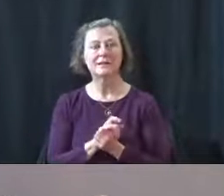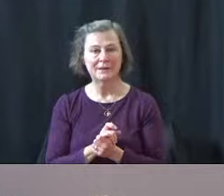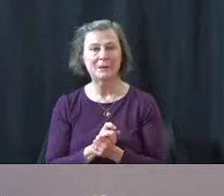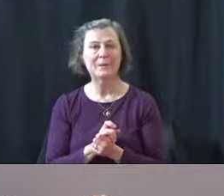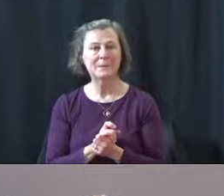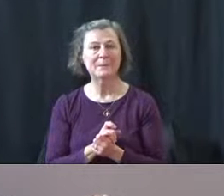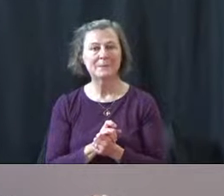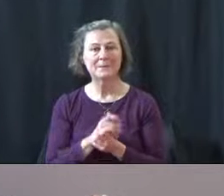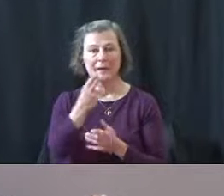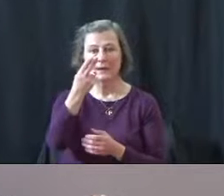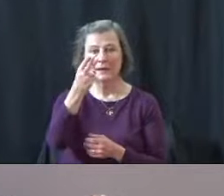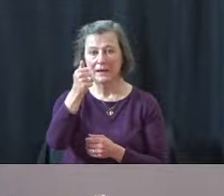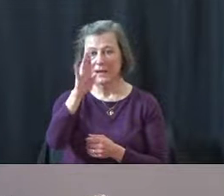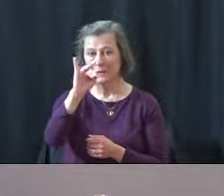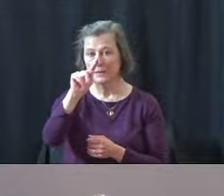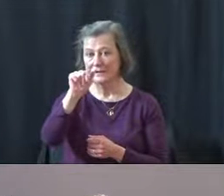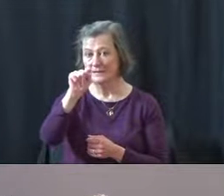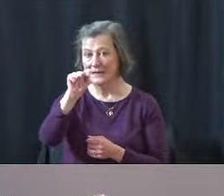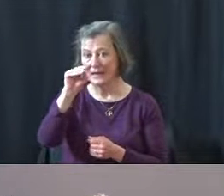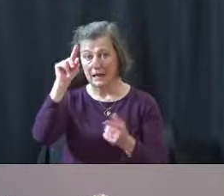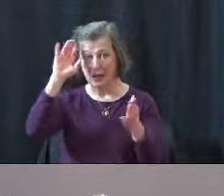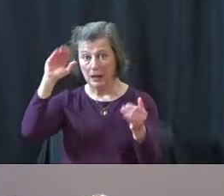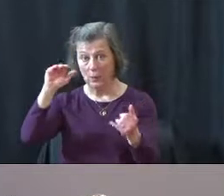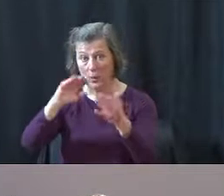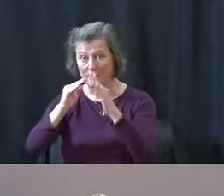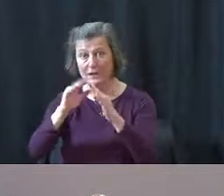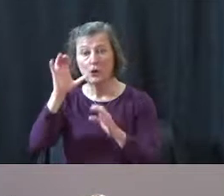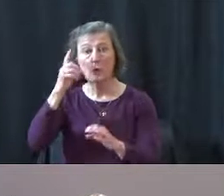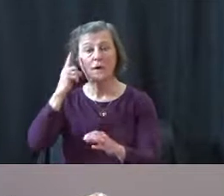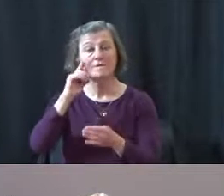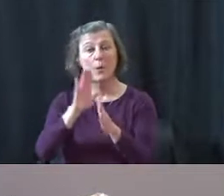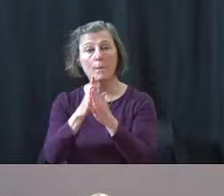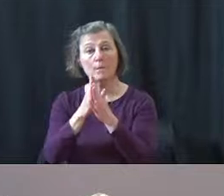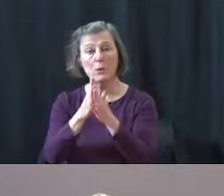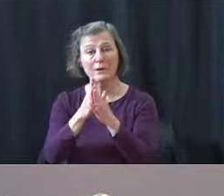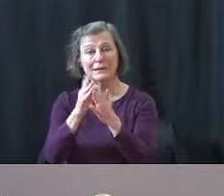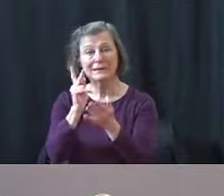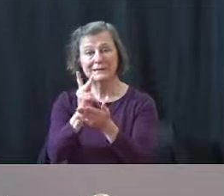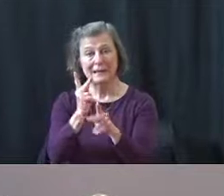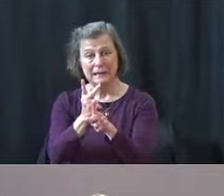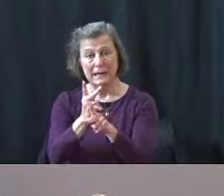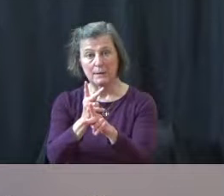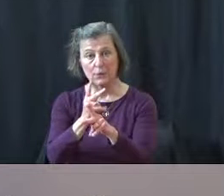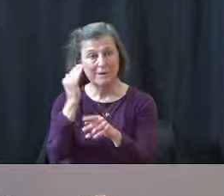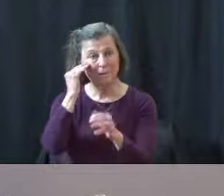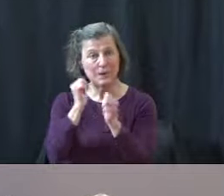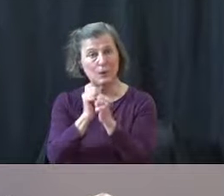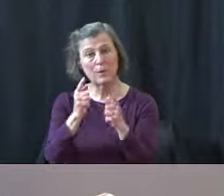Habitat and Hope Village is looking for a volunteer bookkeeper familiar with Quickbooks if you're that.